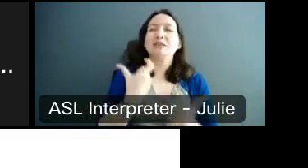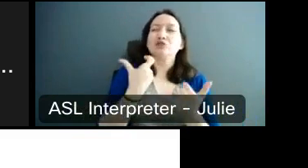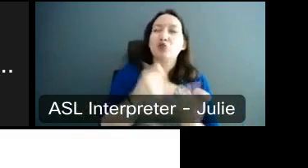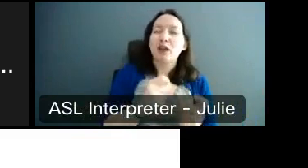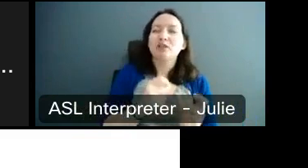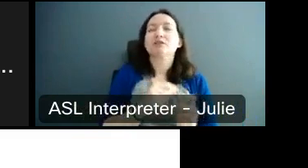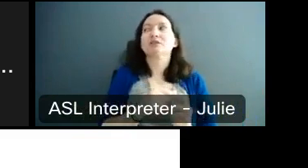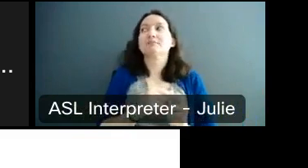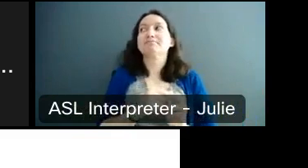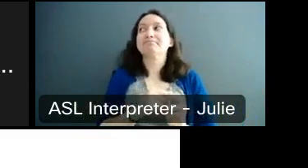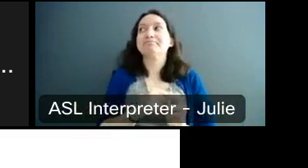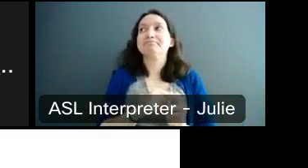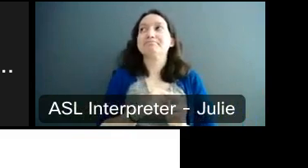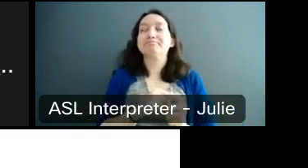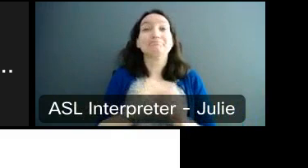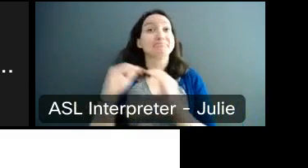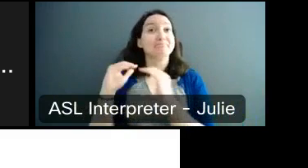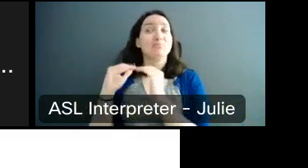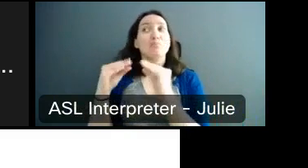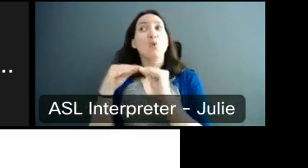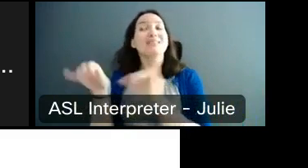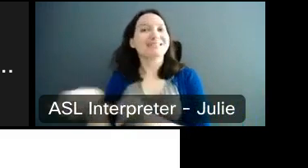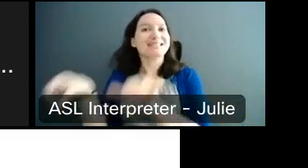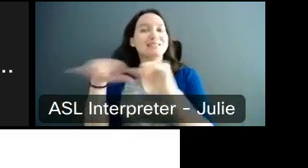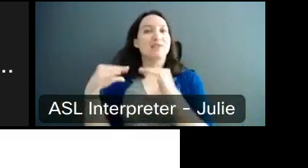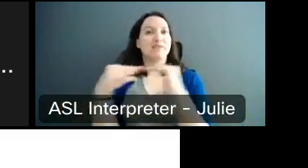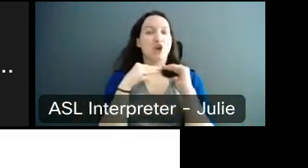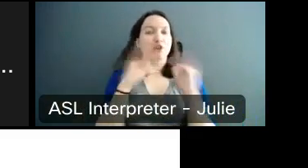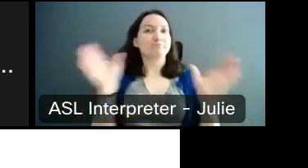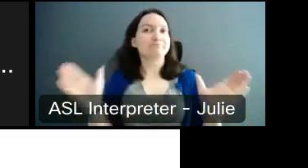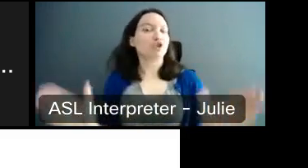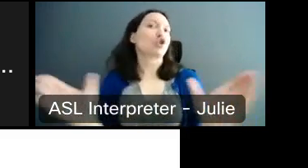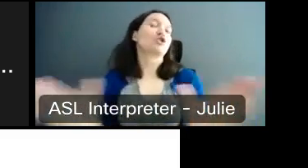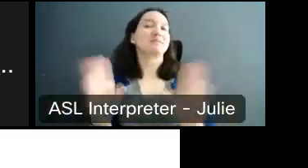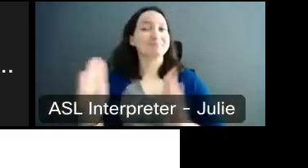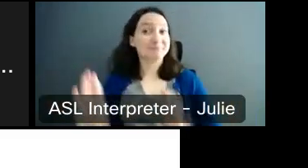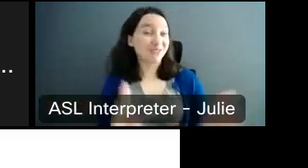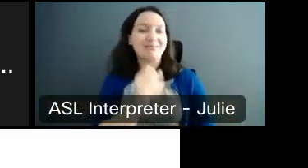Um, of consistency and fairness and encouraging this behavior, rather than, you know.